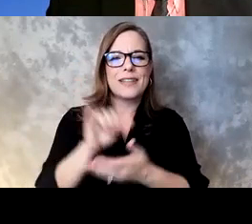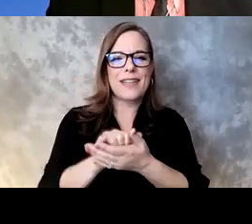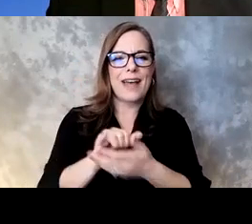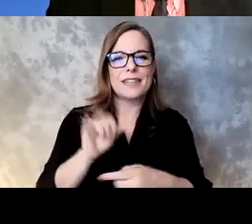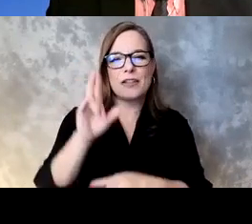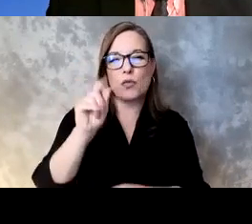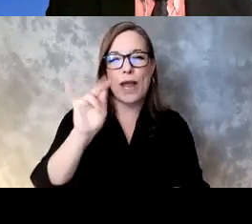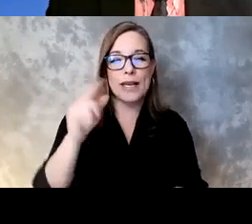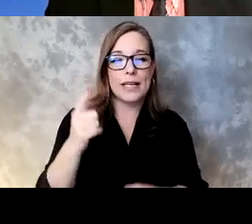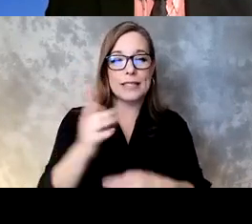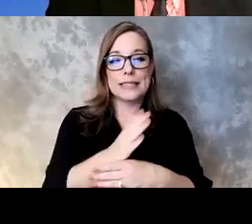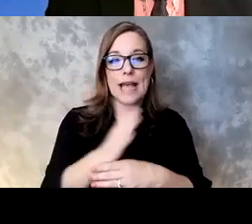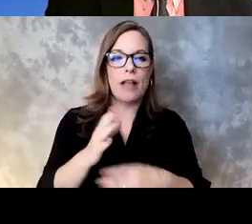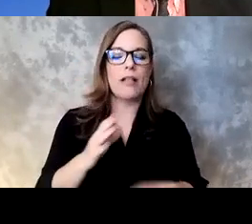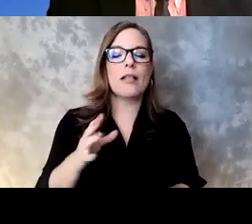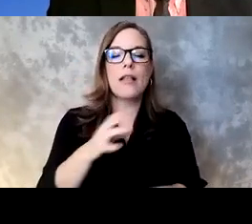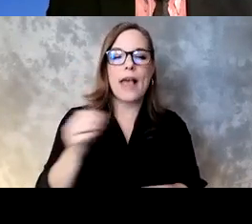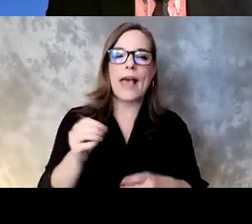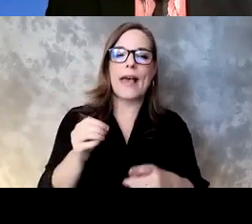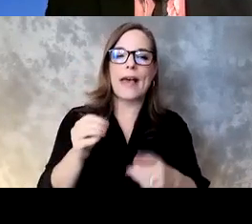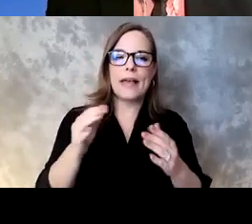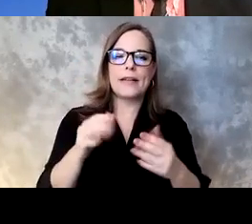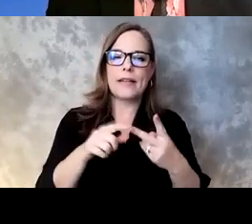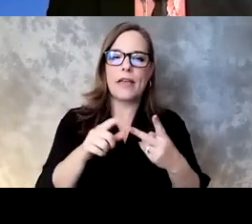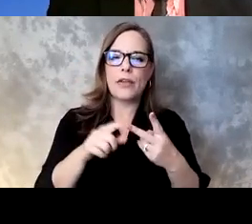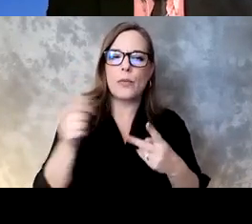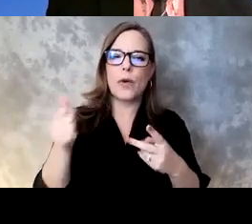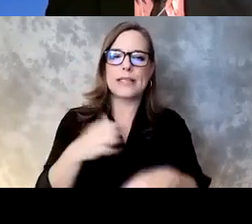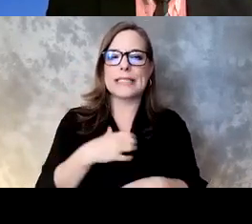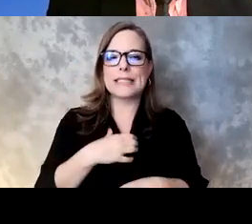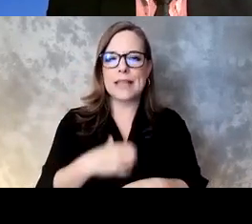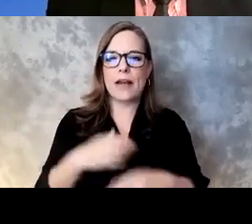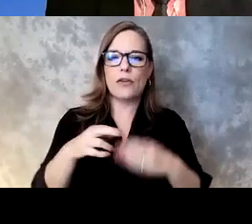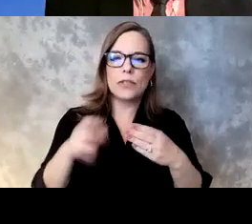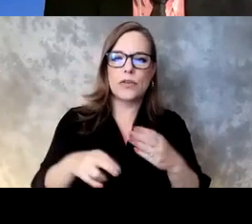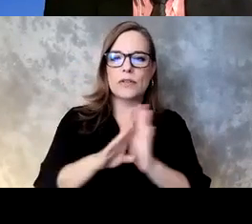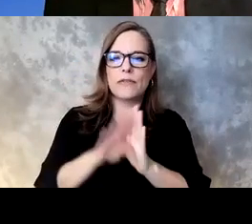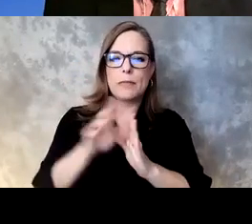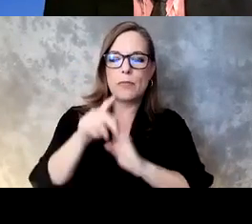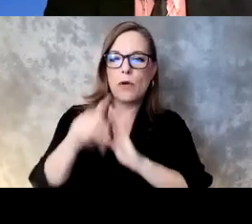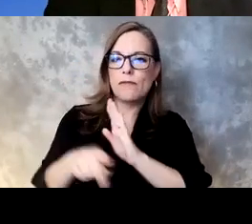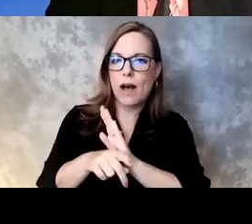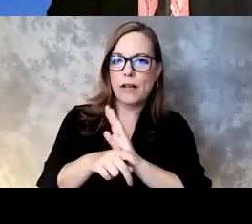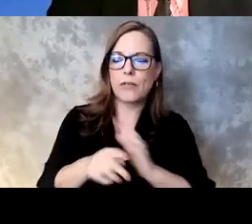Developmental Profile with the DRDP that would apply as we covered in our previous webinar.